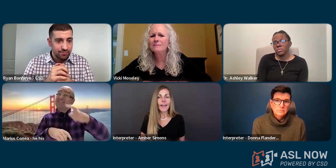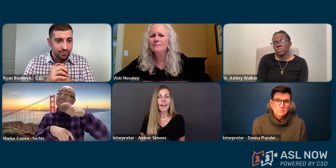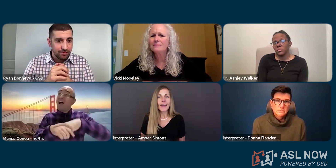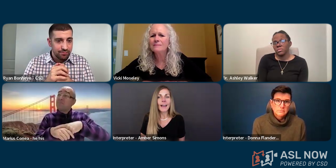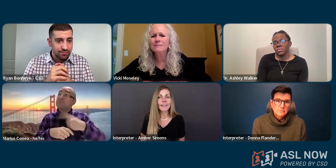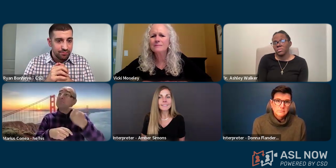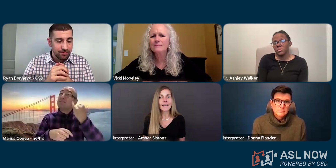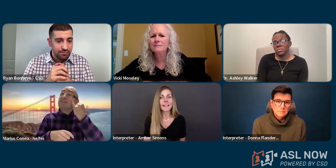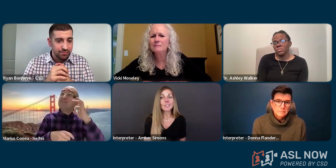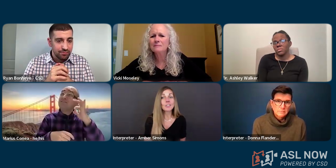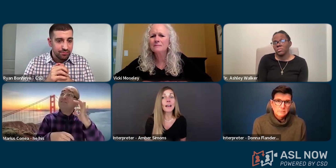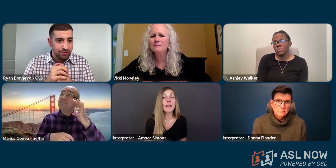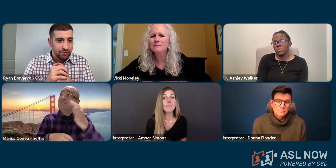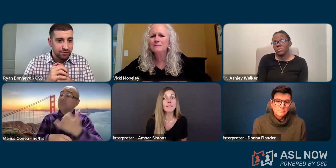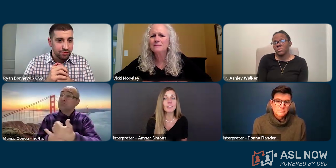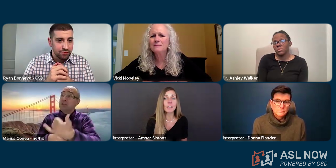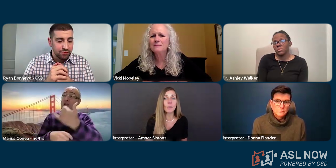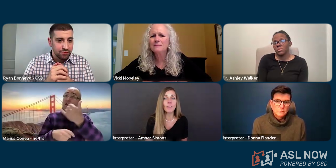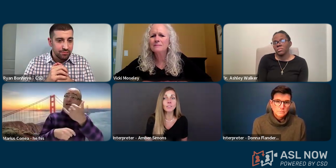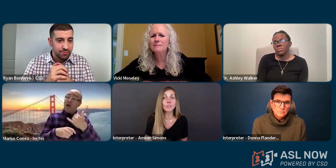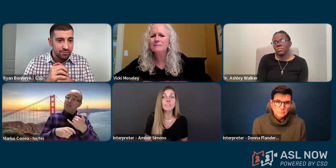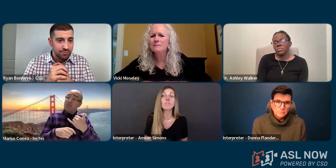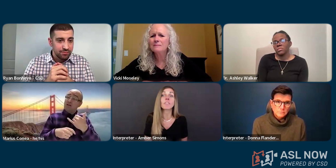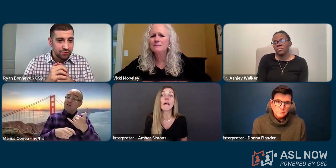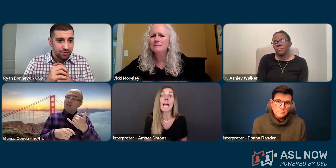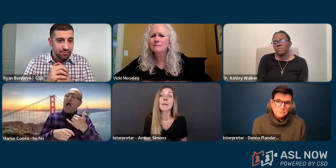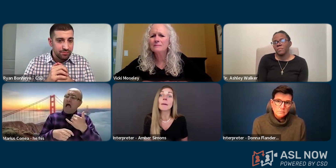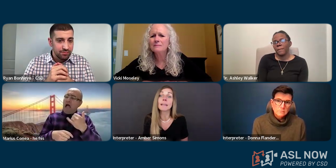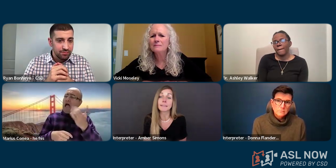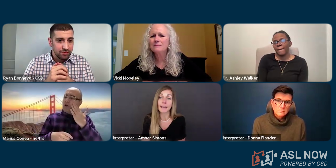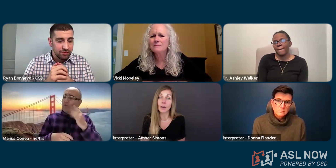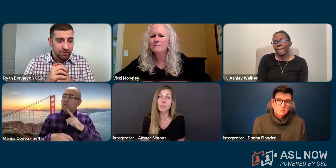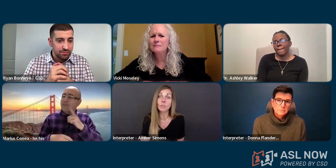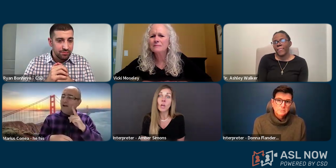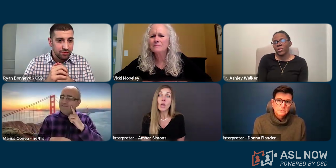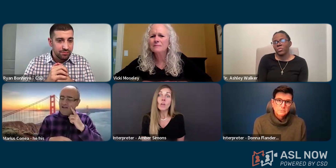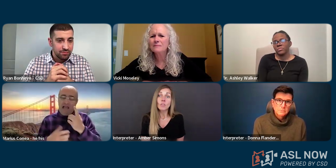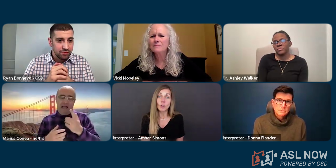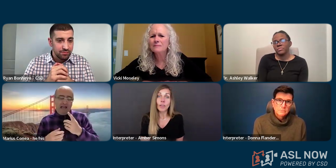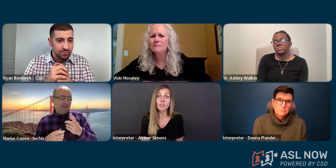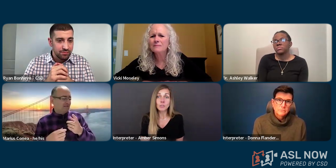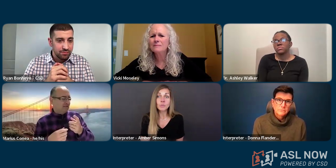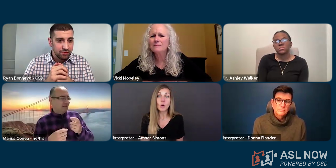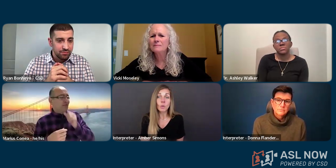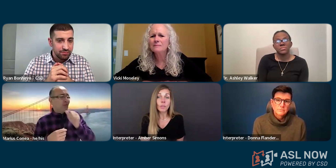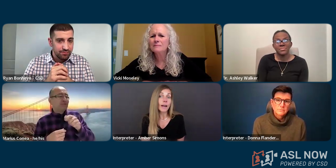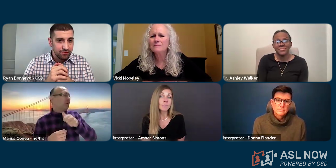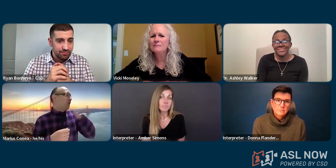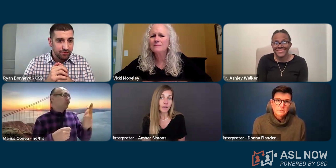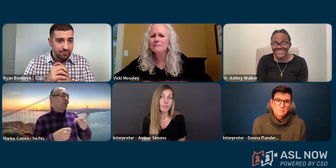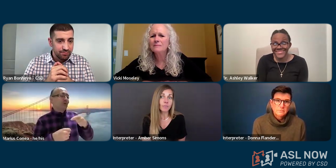And I said, Is there any way that you can flag my account so that you know that I'm deaf?